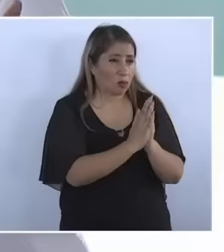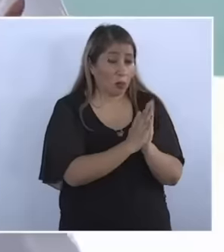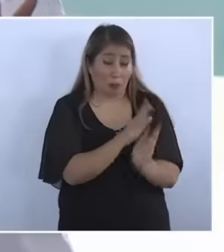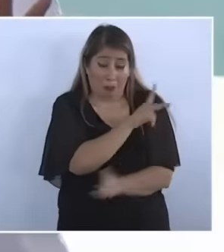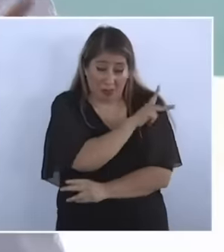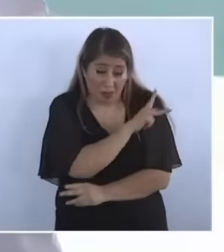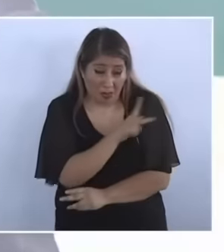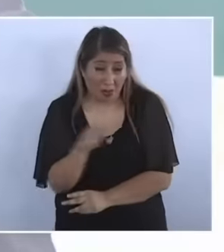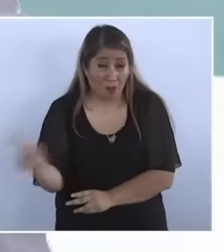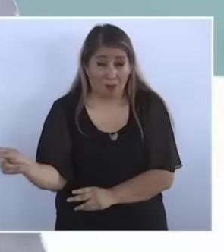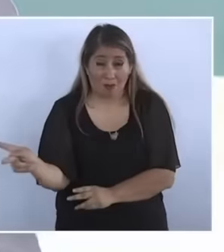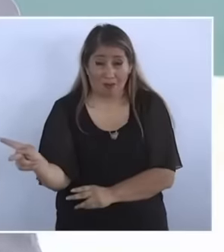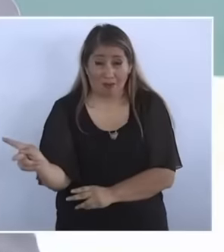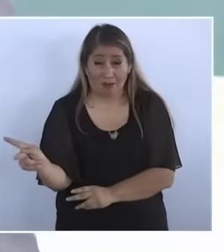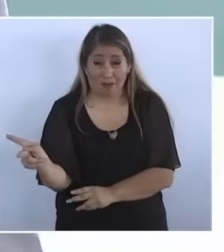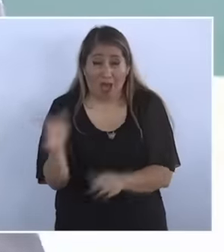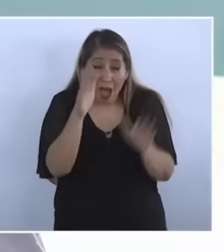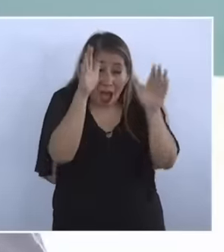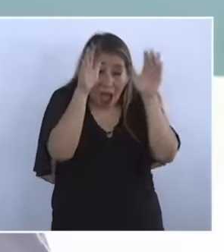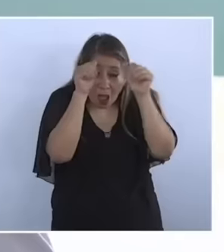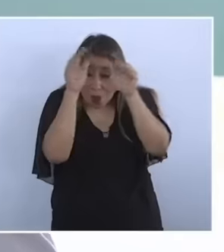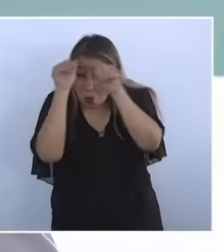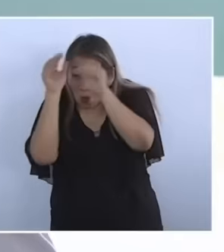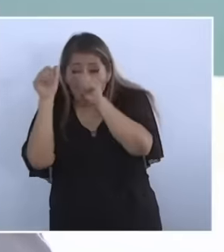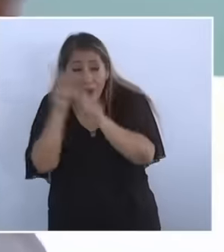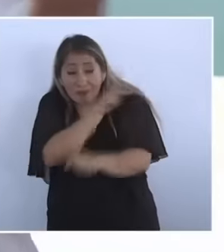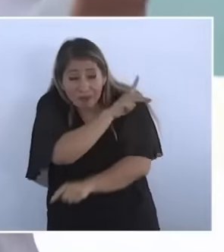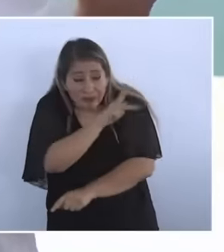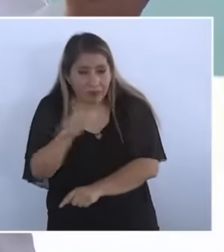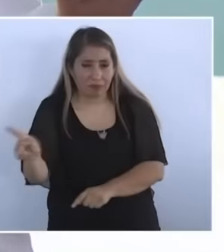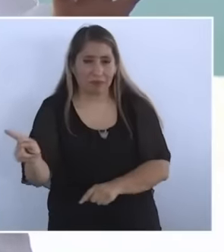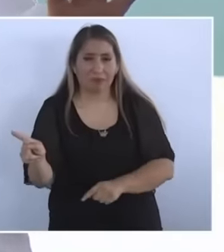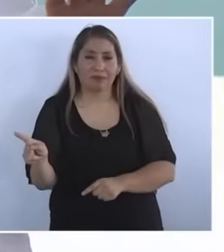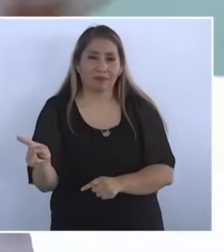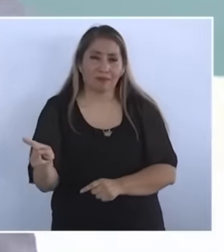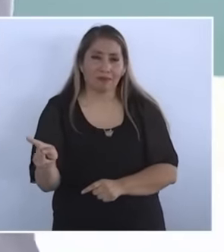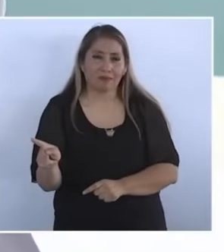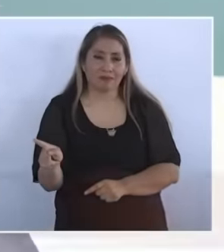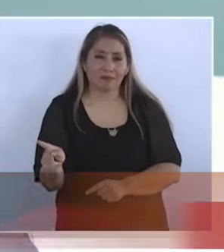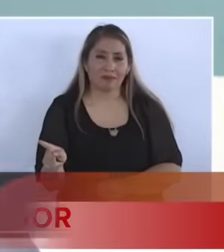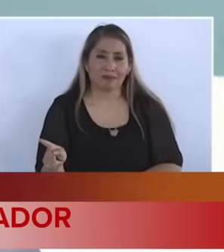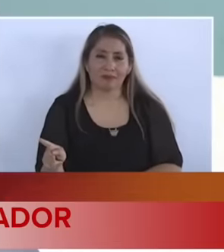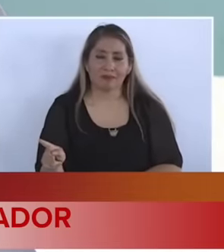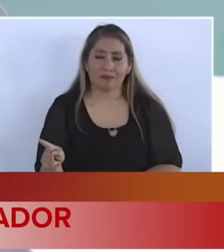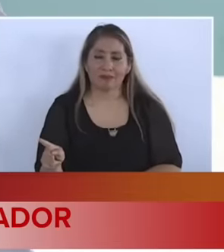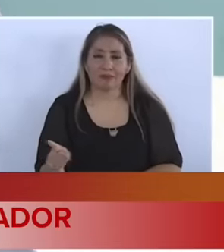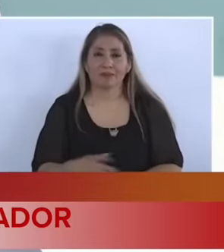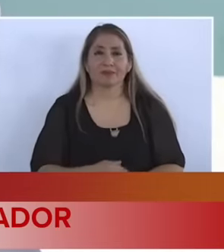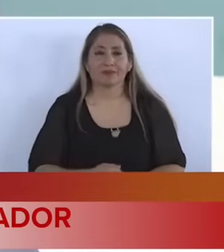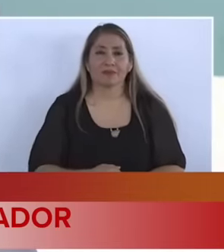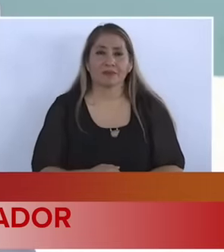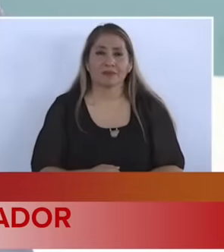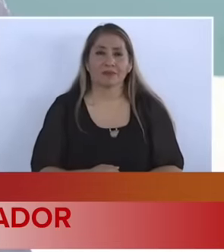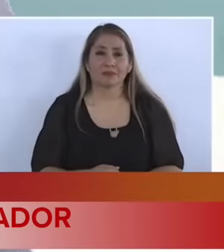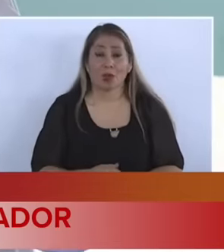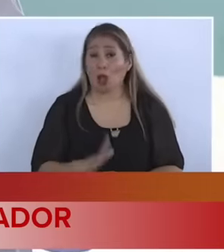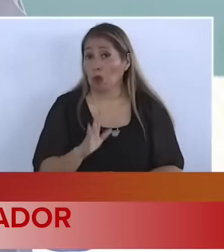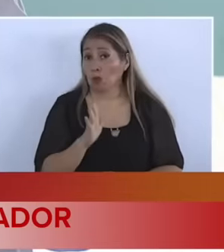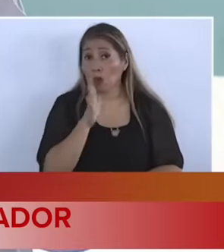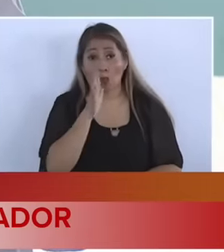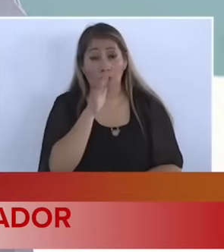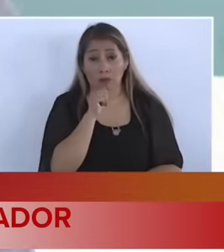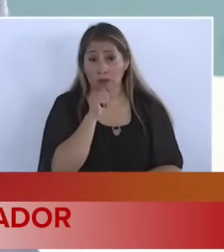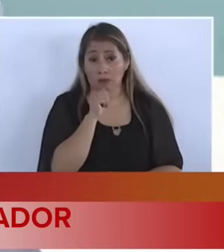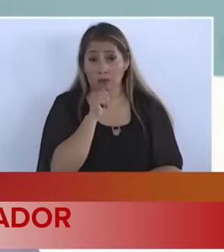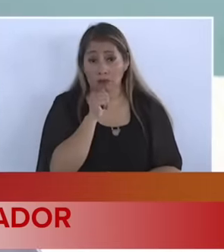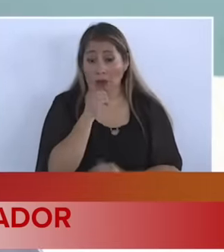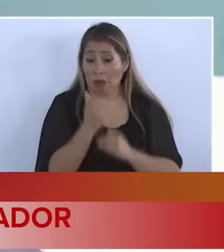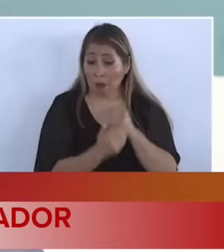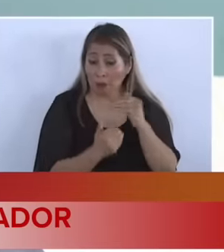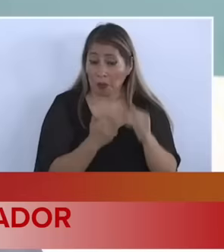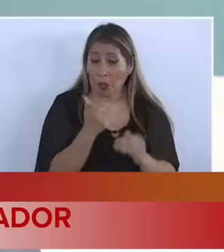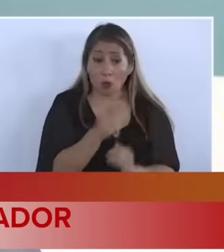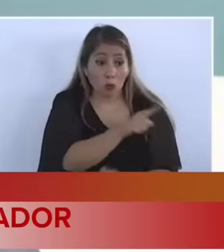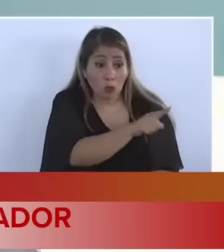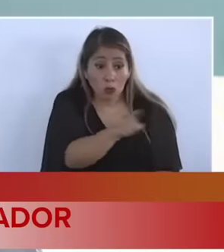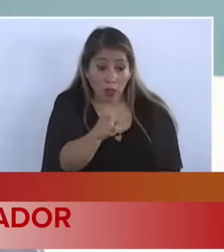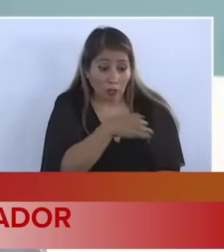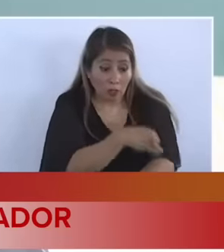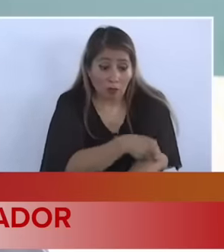agreement, what they call consensus. Eh, then we can't. They have to agree among